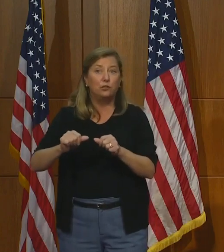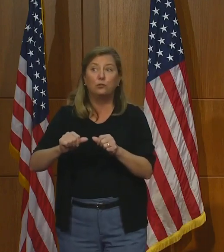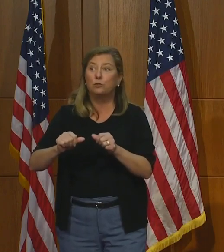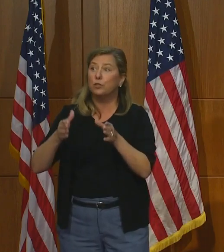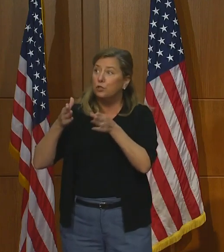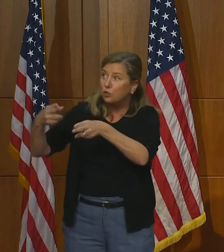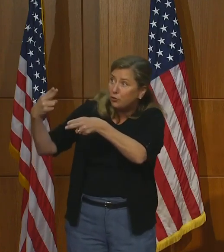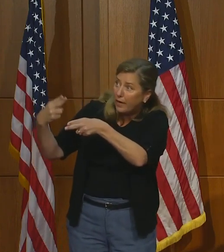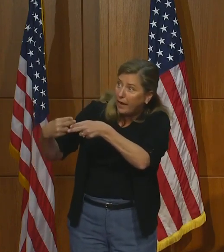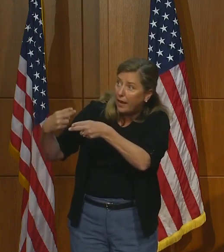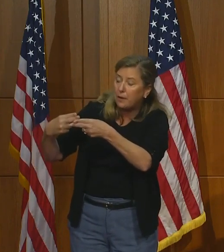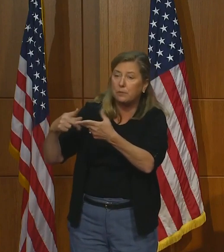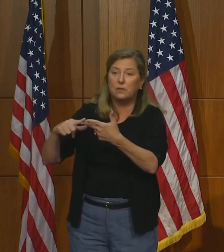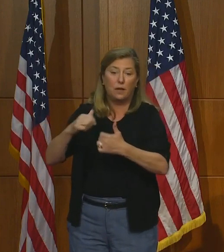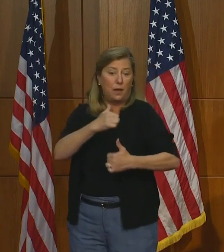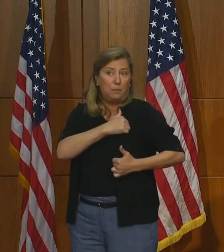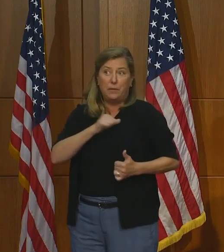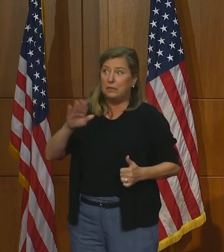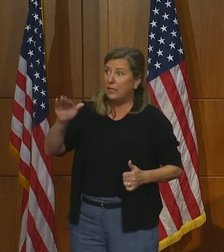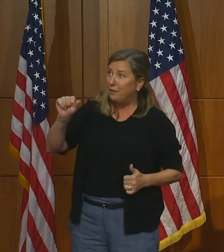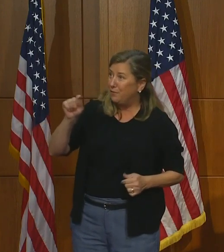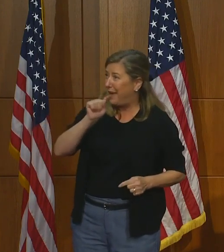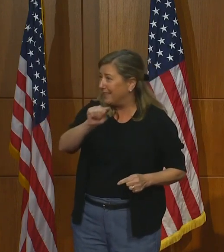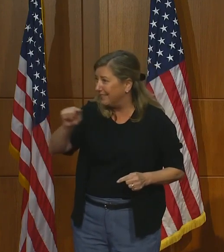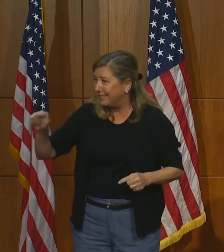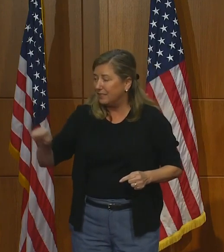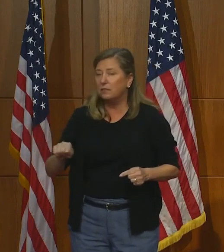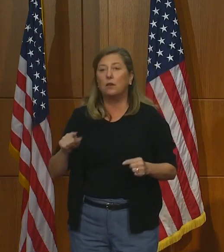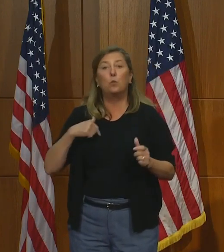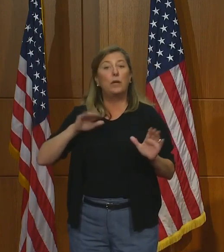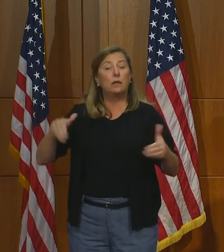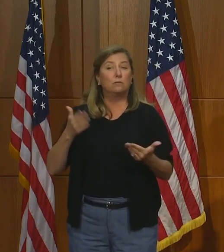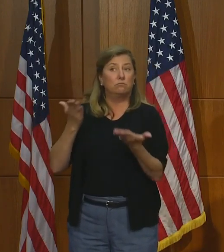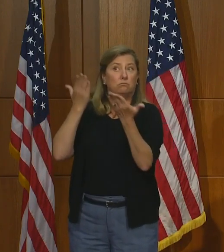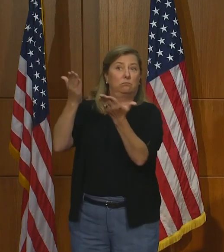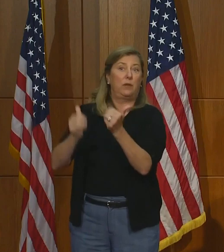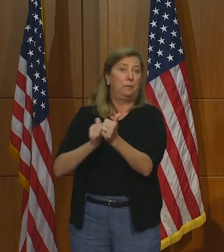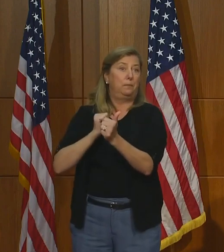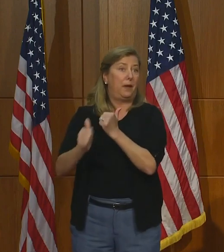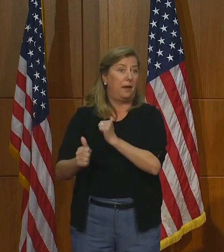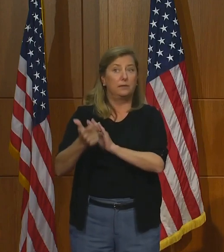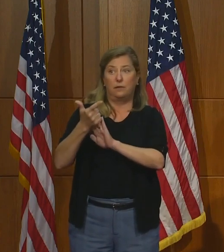THERE ARE OTHER STATUES. STREET